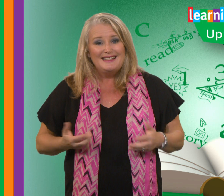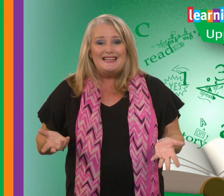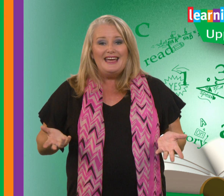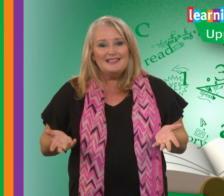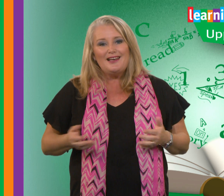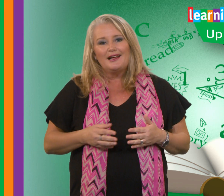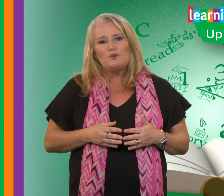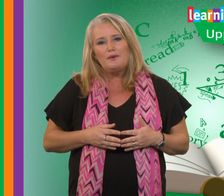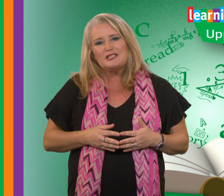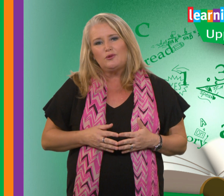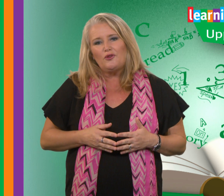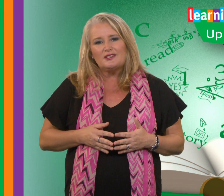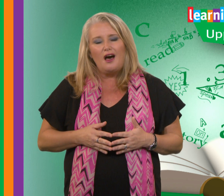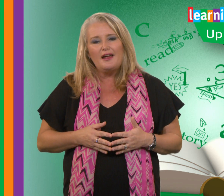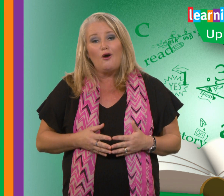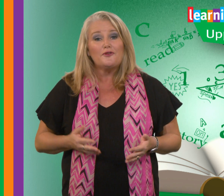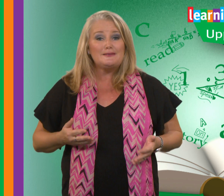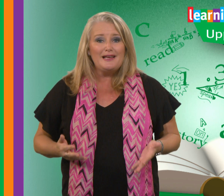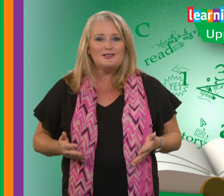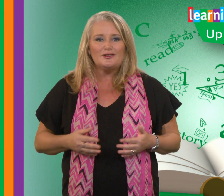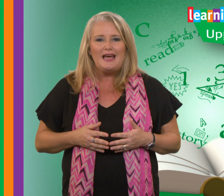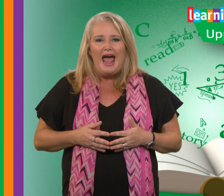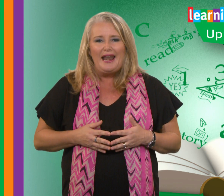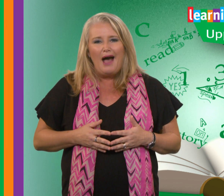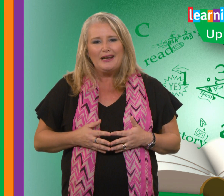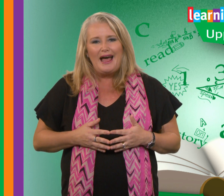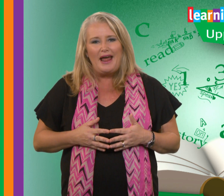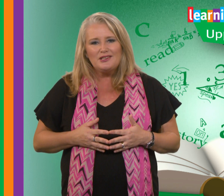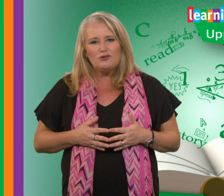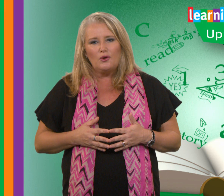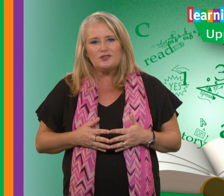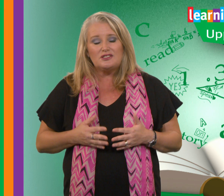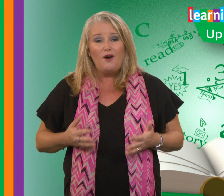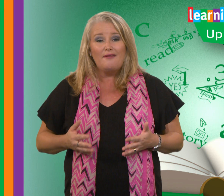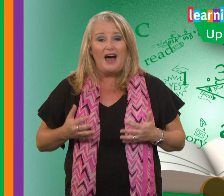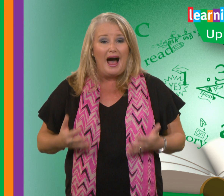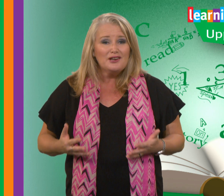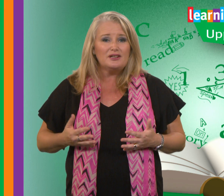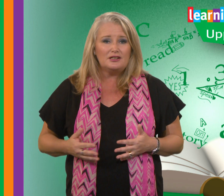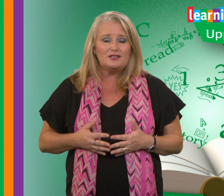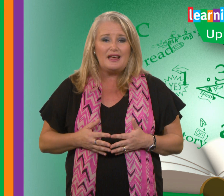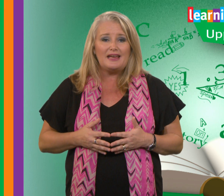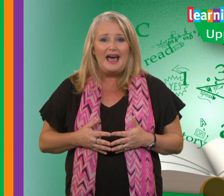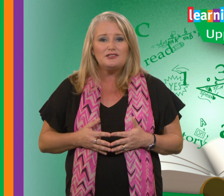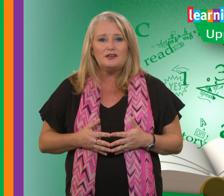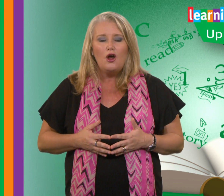Today, in Science, we will explore the design of the spacesuits, and how it allowed astronauts to survive the harsh conditions they encountered,